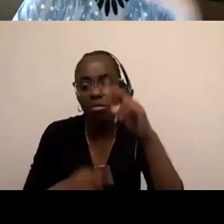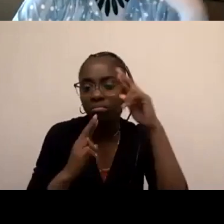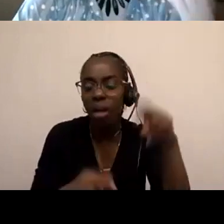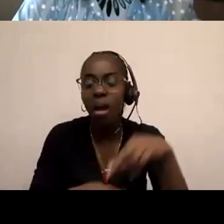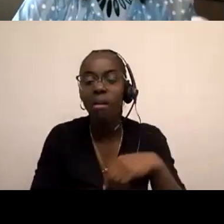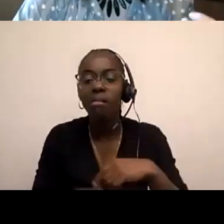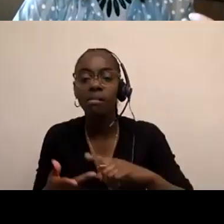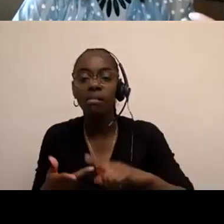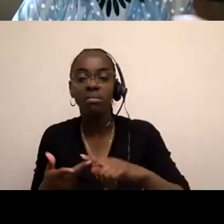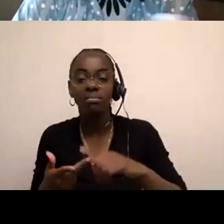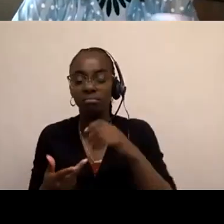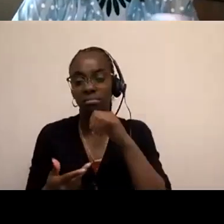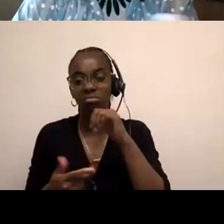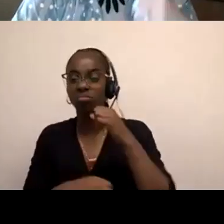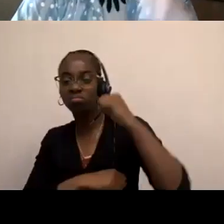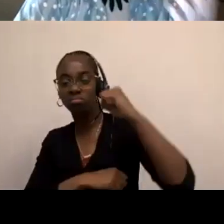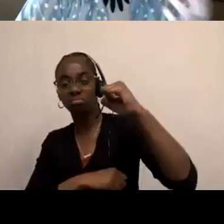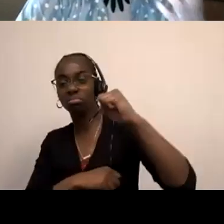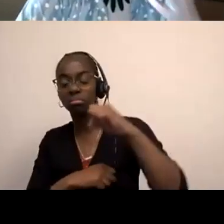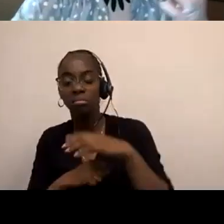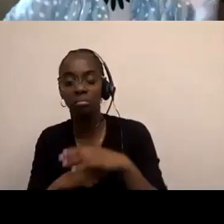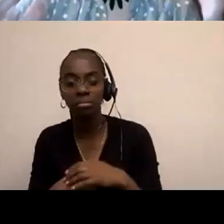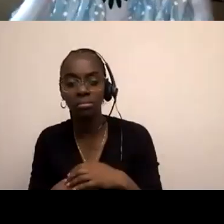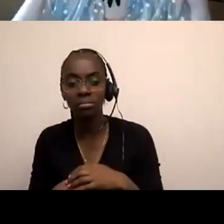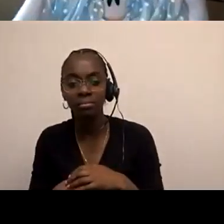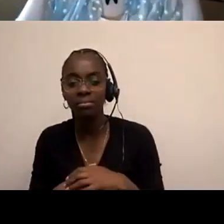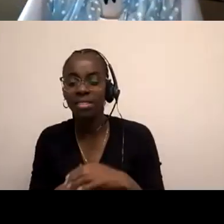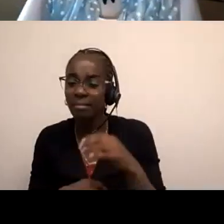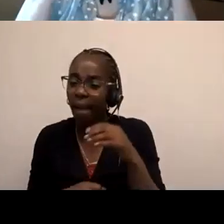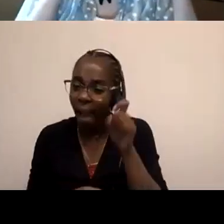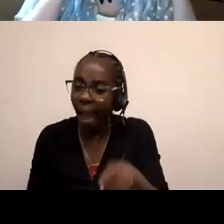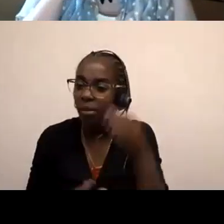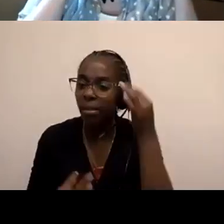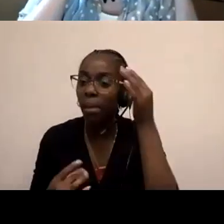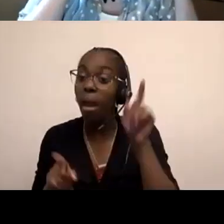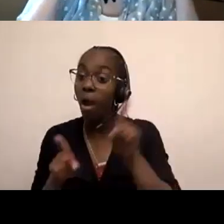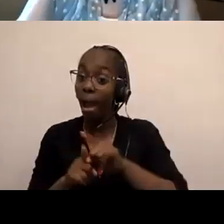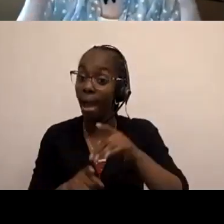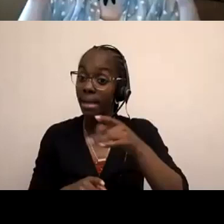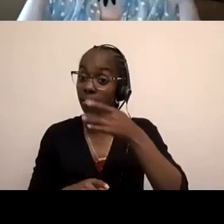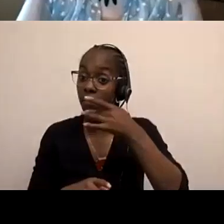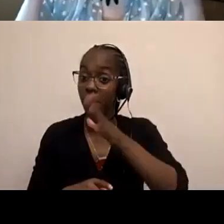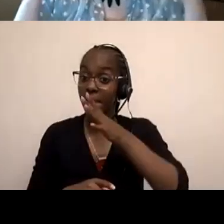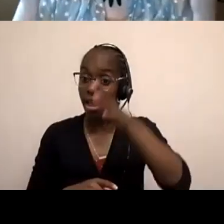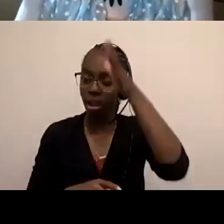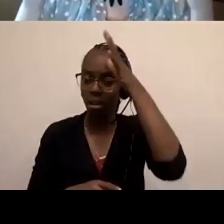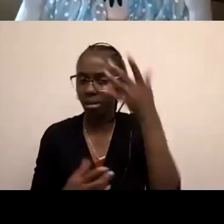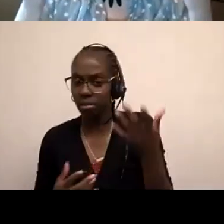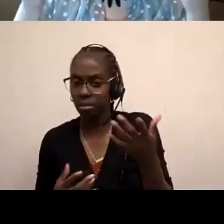WE REALLY HAVE TO THINK ABOUT AS PARENTS OKAY I'M SEEING A BEHAVIOR THAT'S UNUSUAL FOR MY